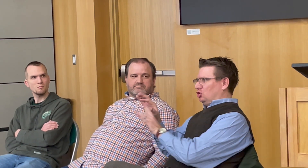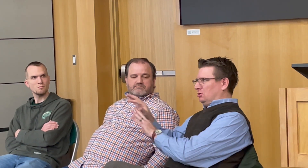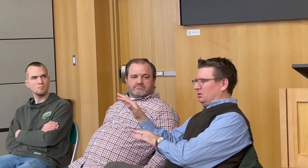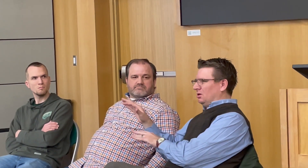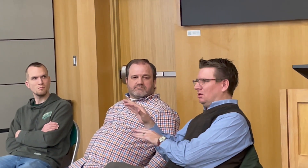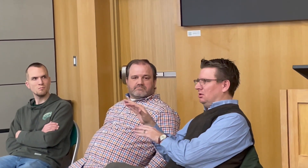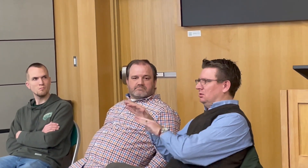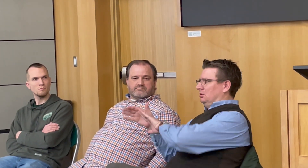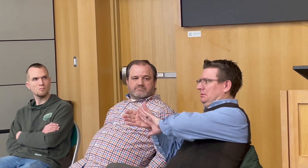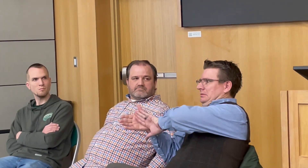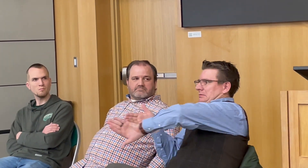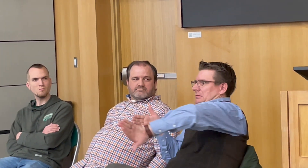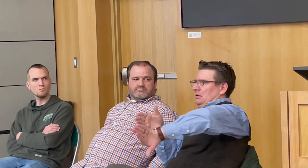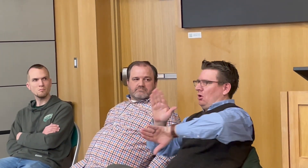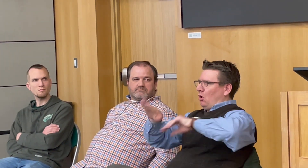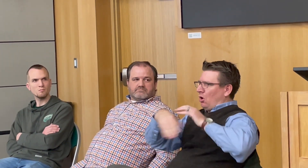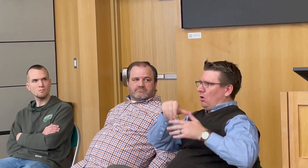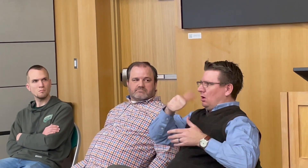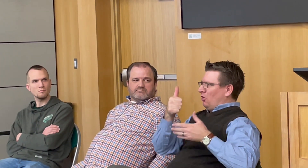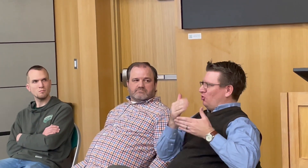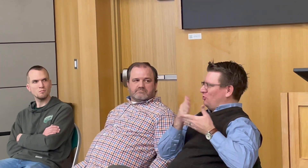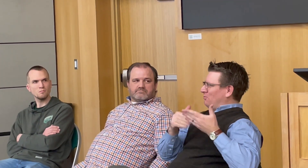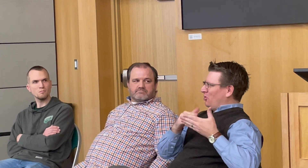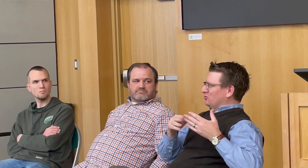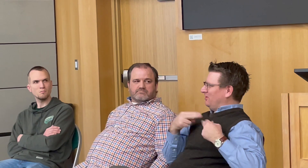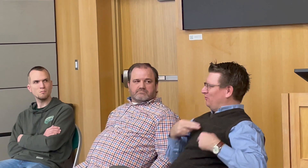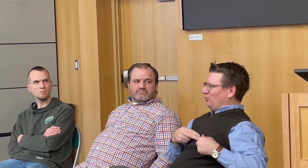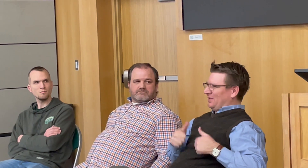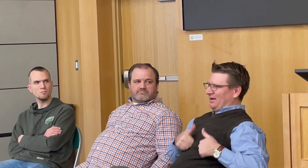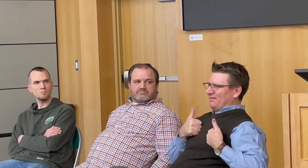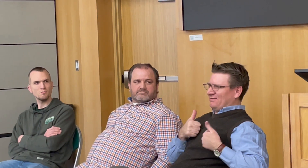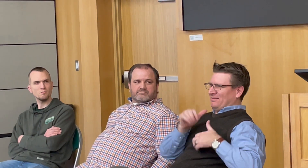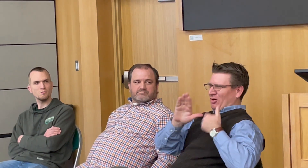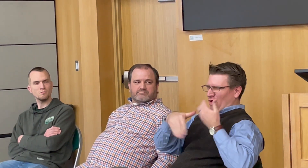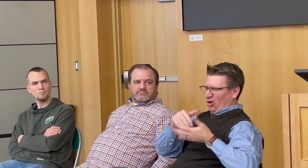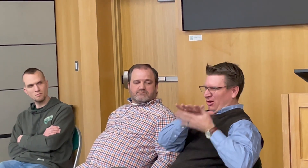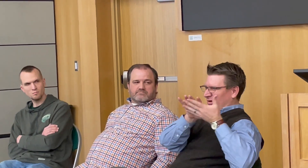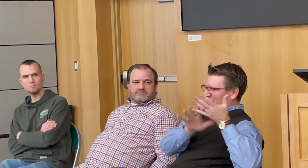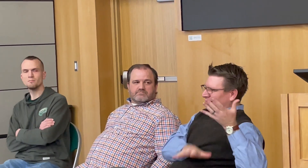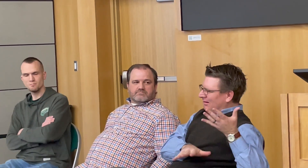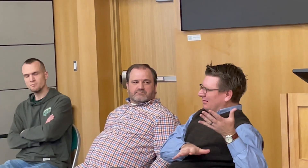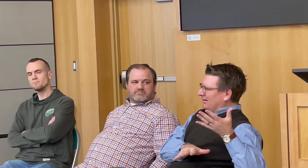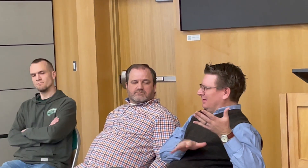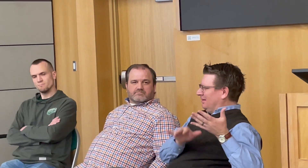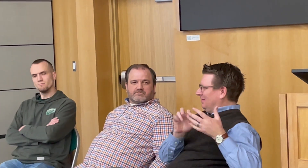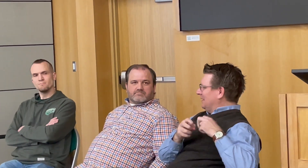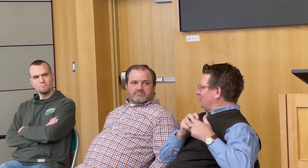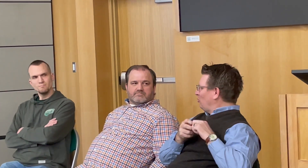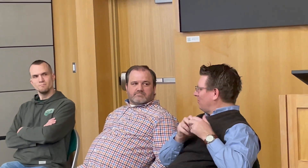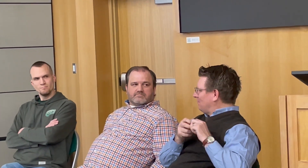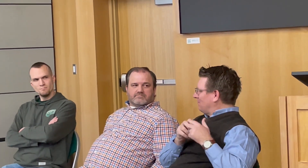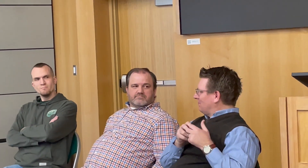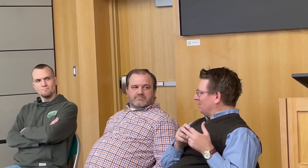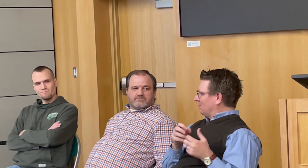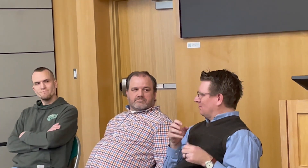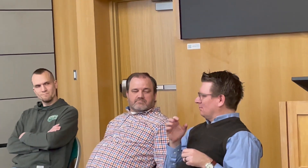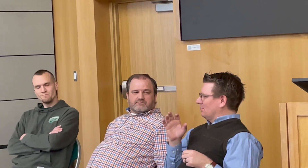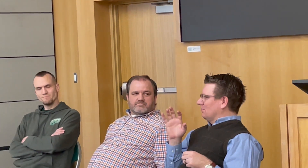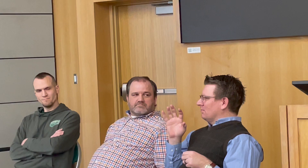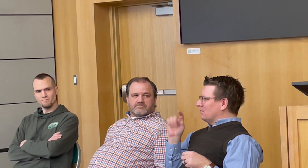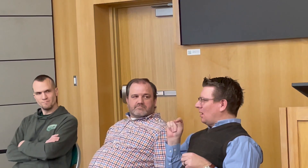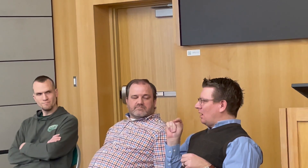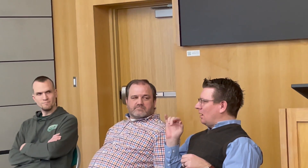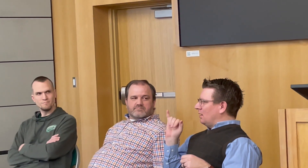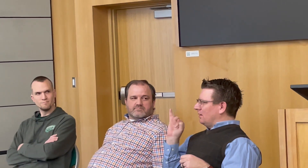approach to introducing access to to De folks and we disregard other approaches and other pieces of